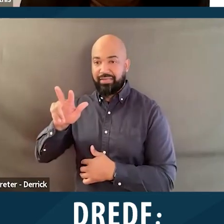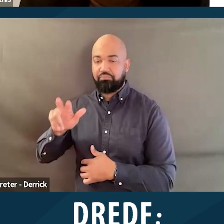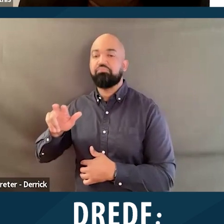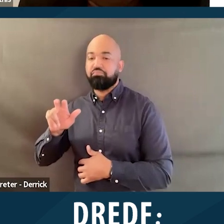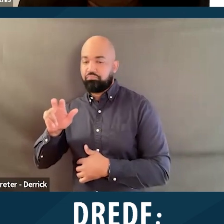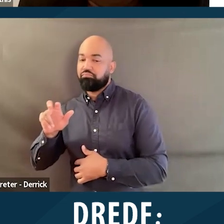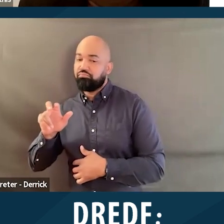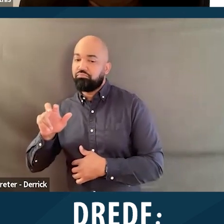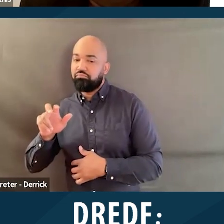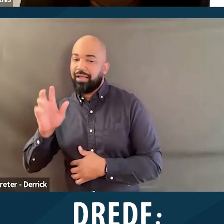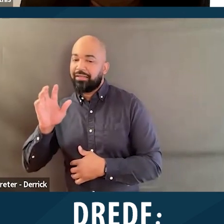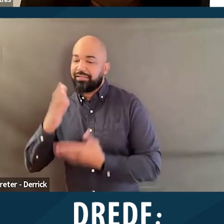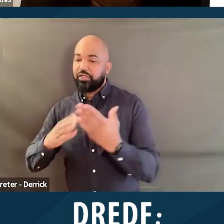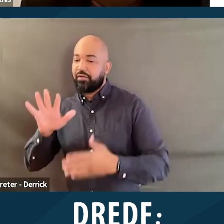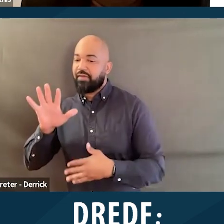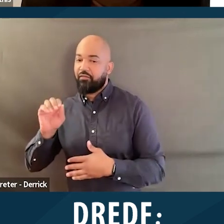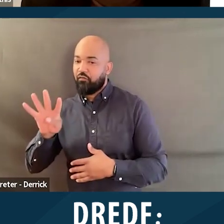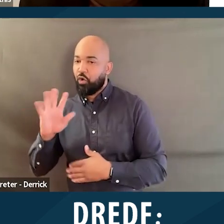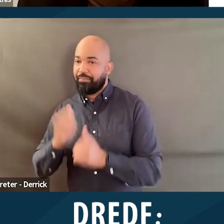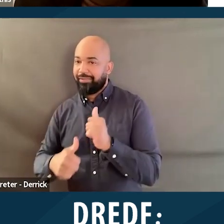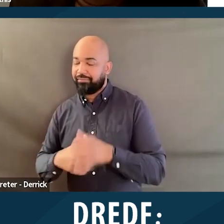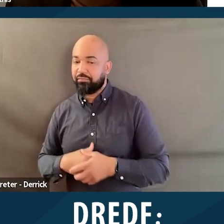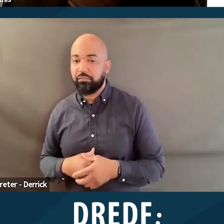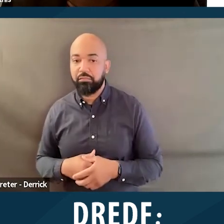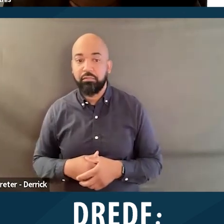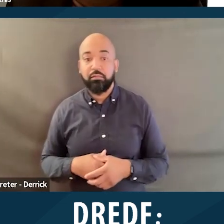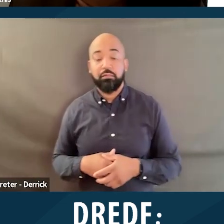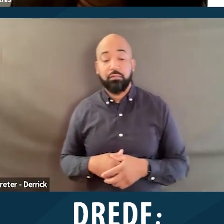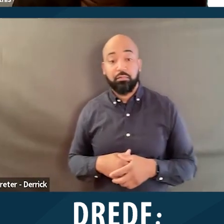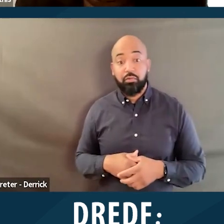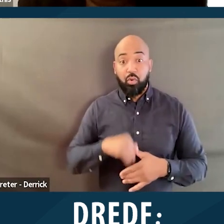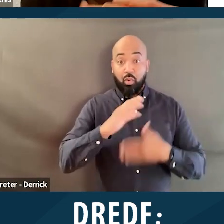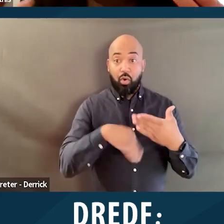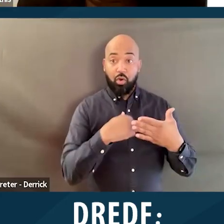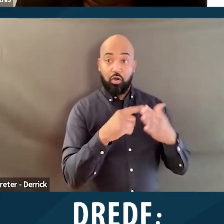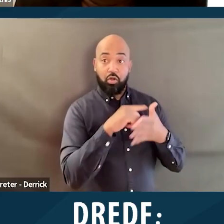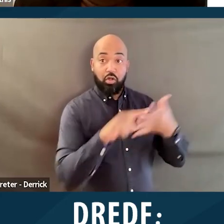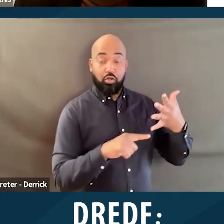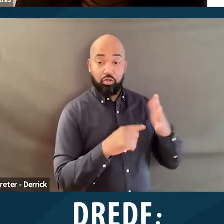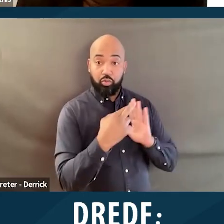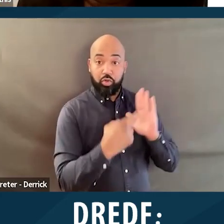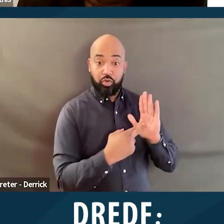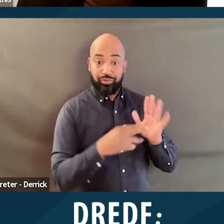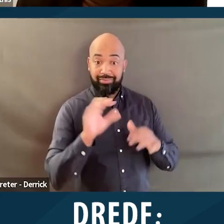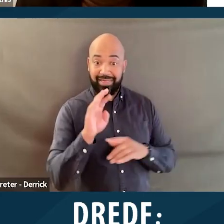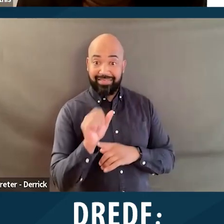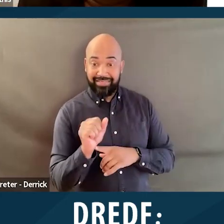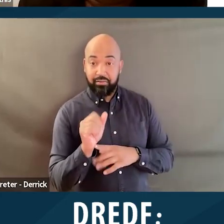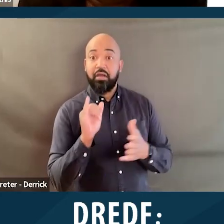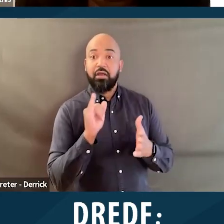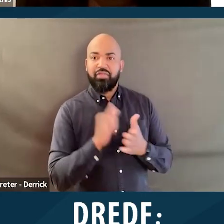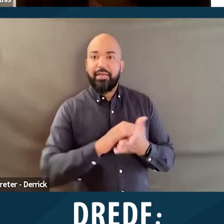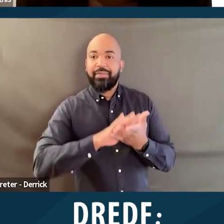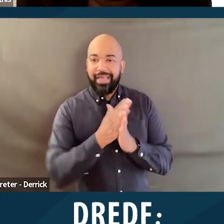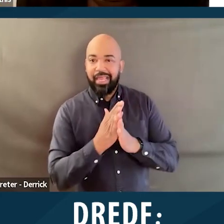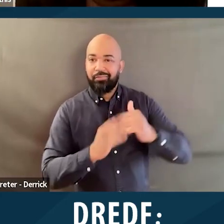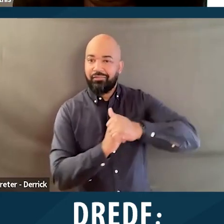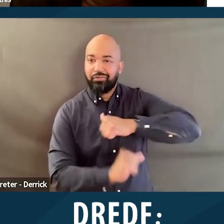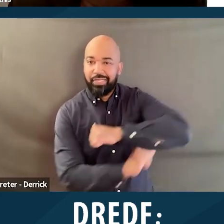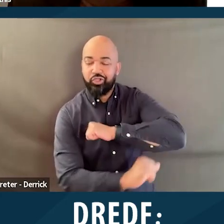when Section 504 was first cast. So, those rules and court decisions really became the